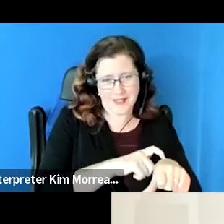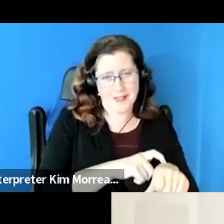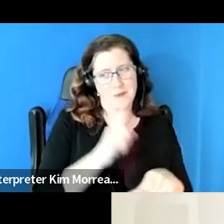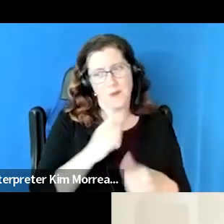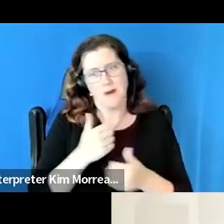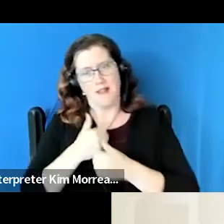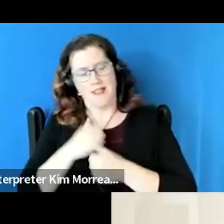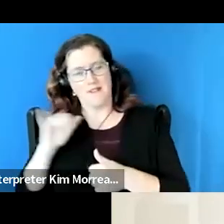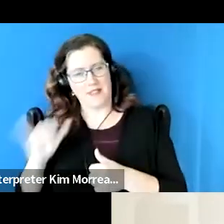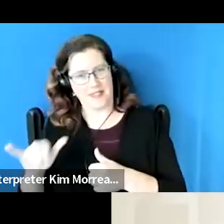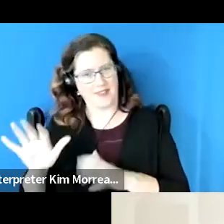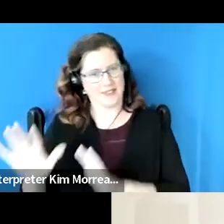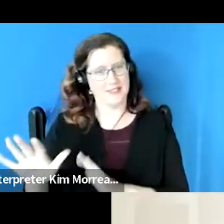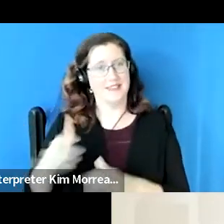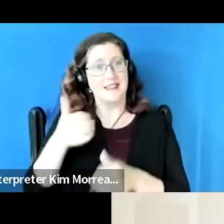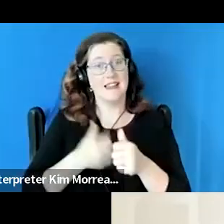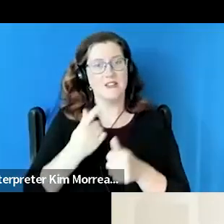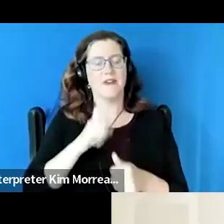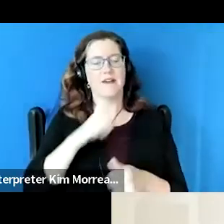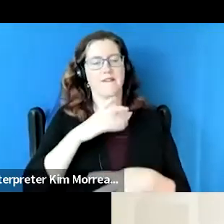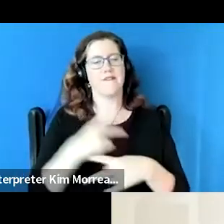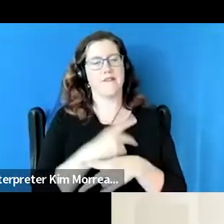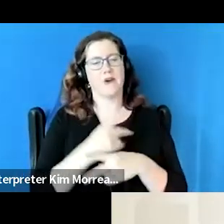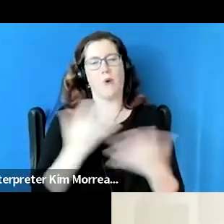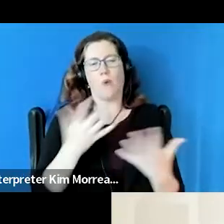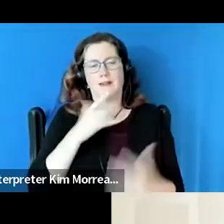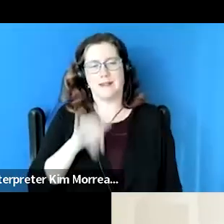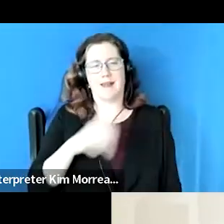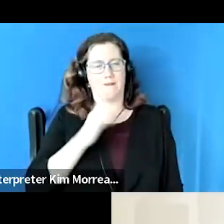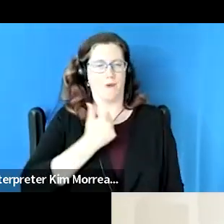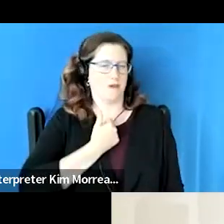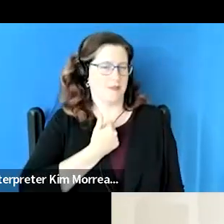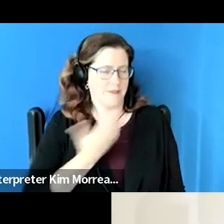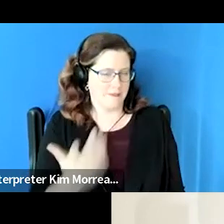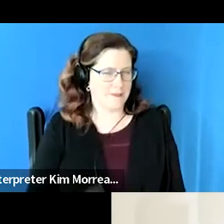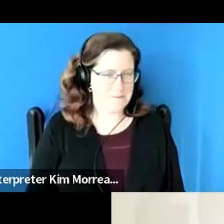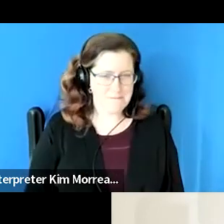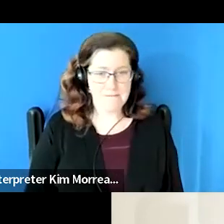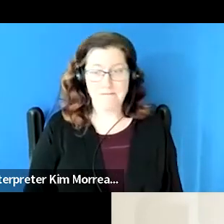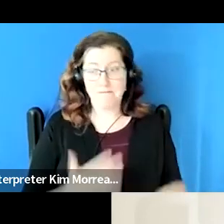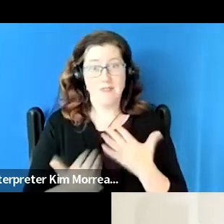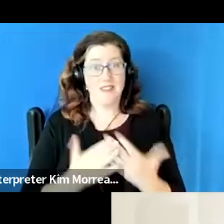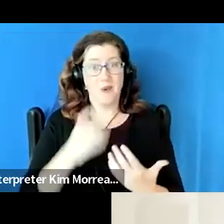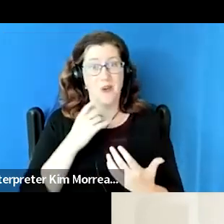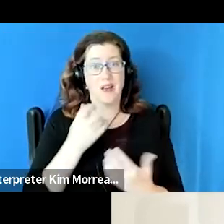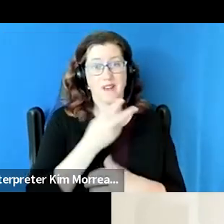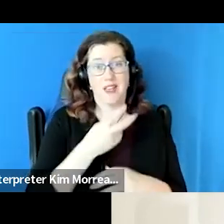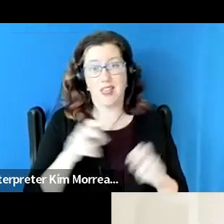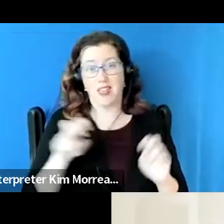that like each of us needs to figure out what that is. And even if we have to transition back to work when it's not